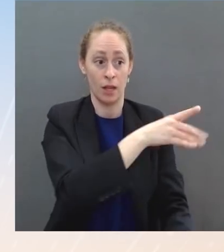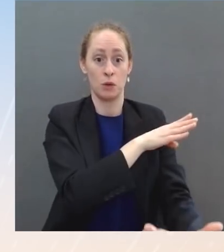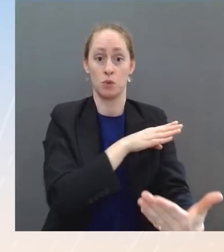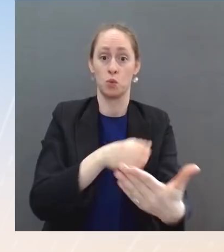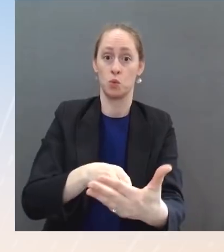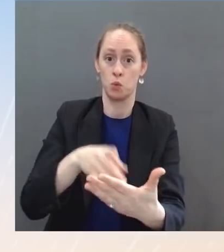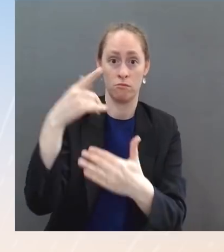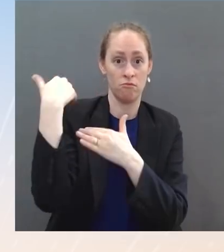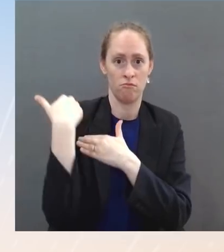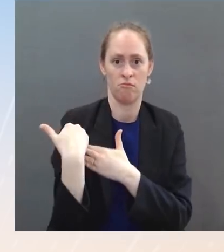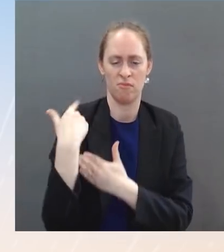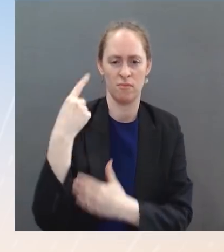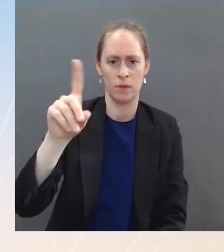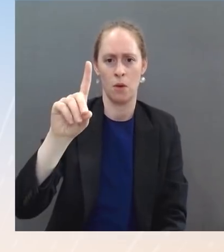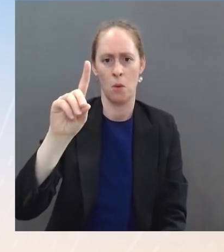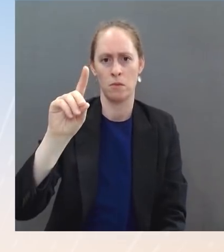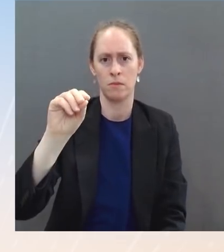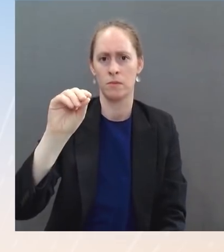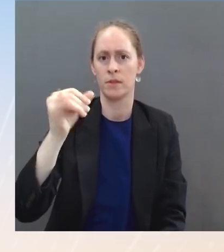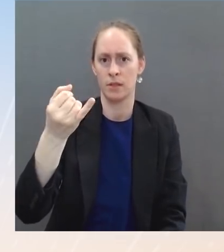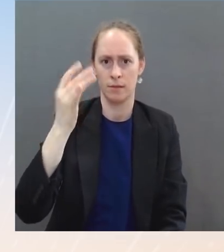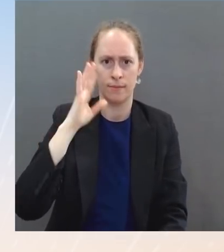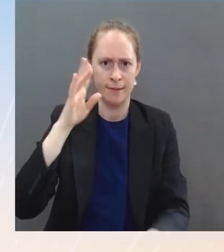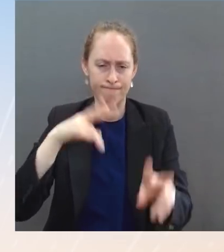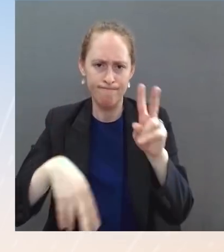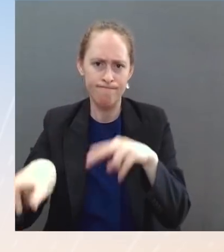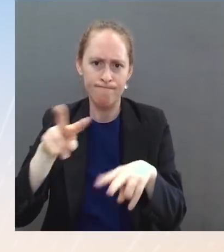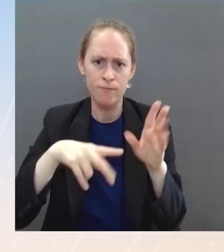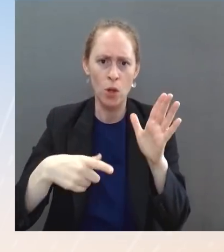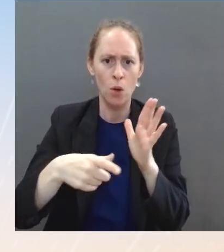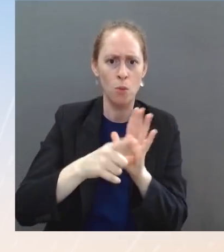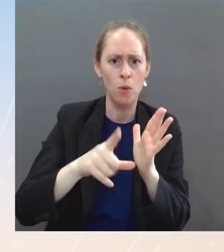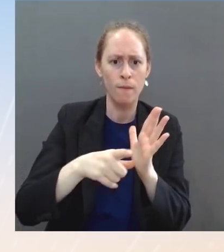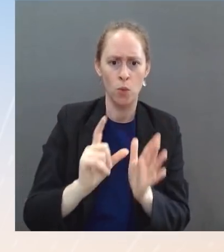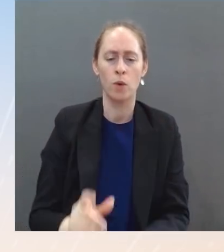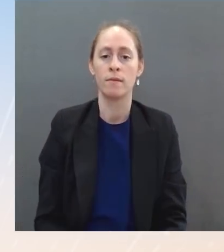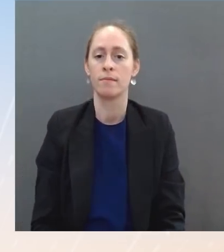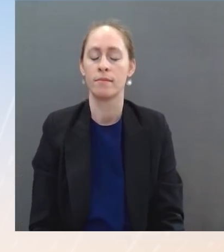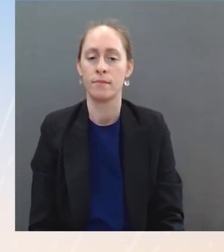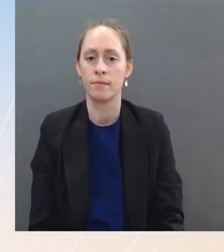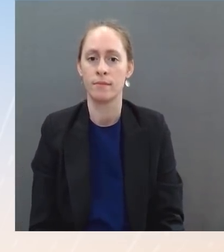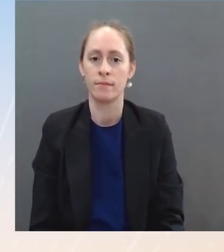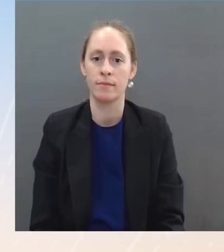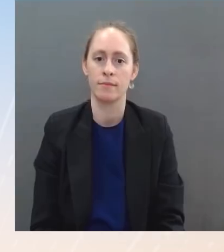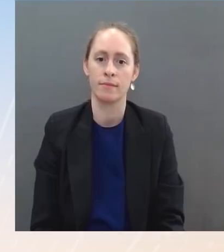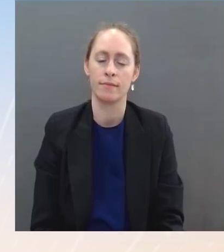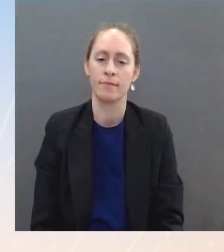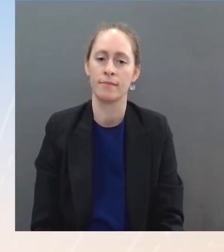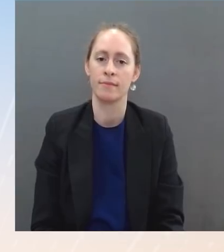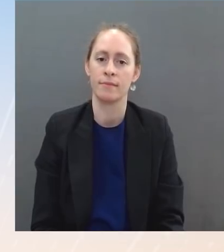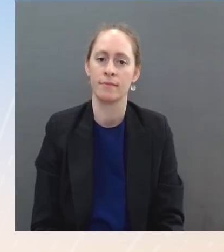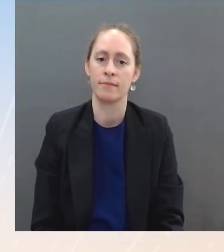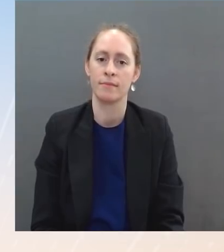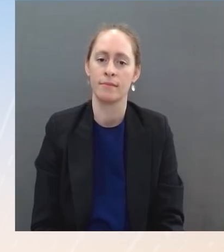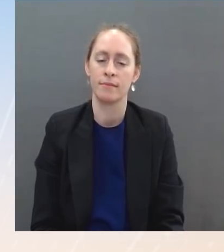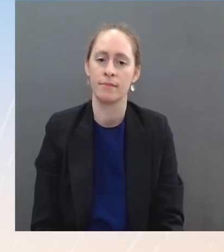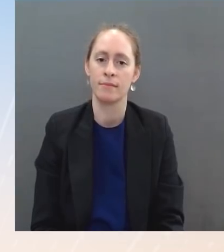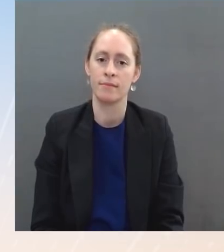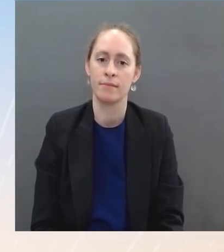I think it's important to note for any critics in any lawsuits that Title 42 is a public health directive;